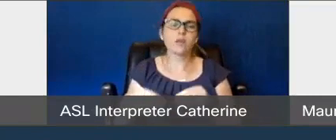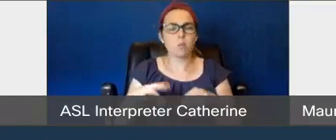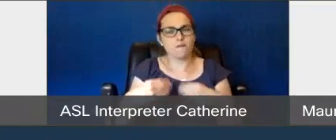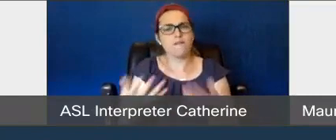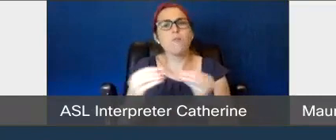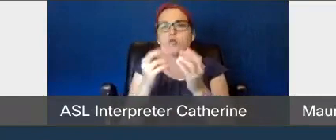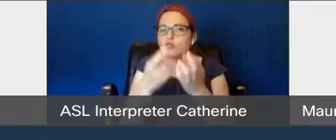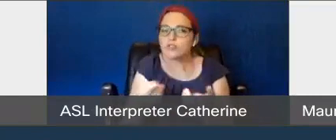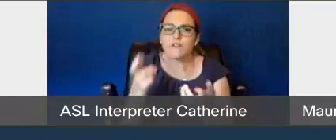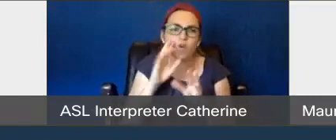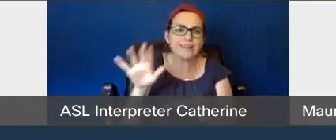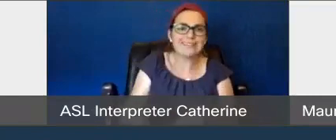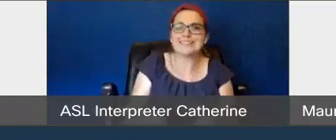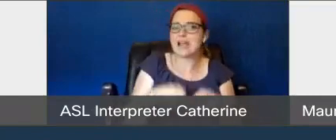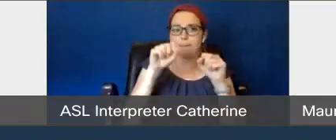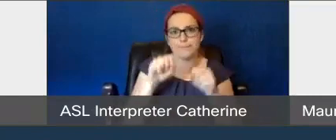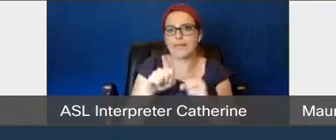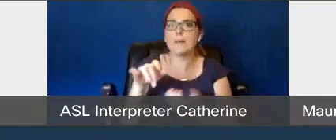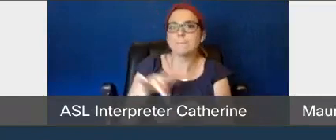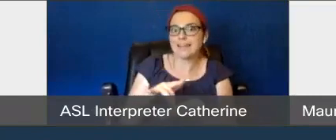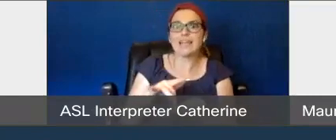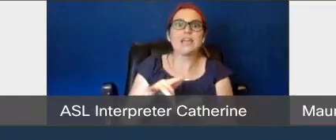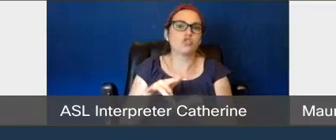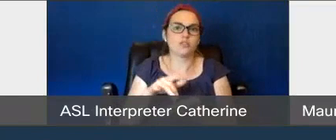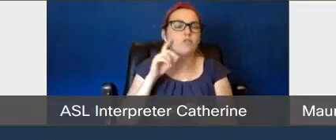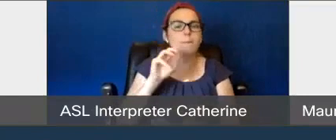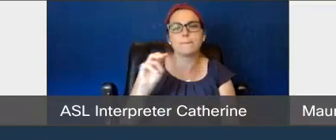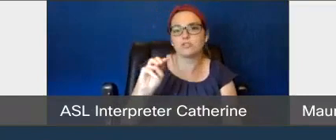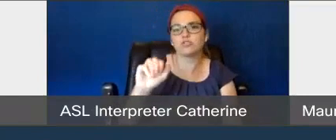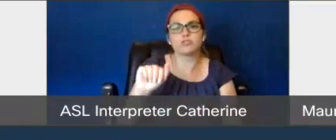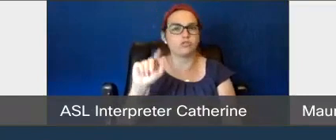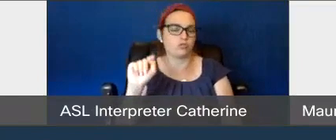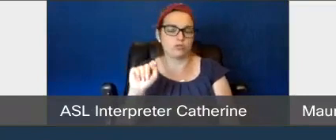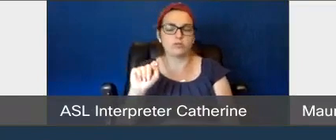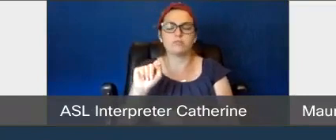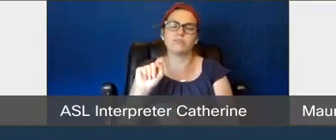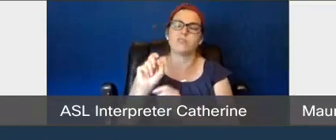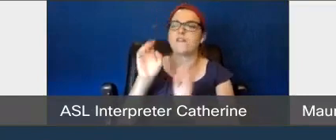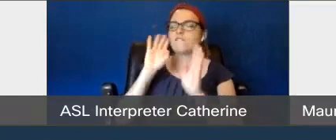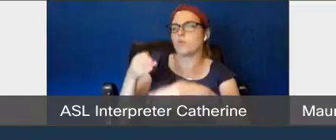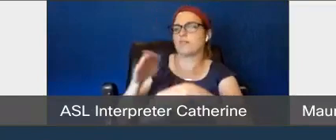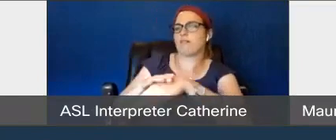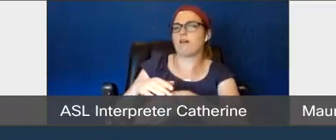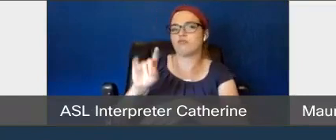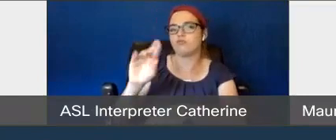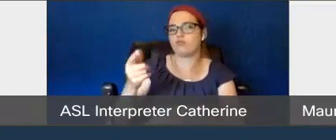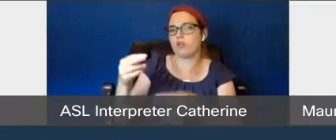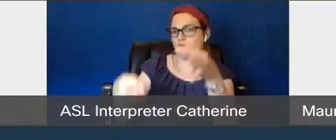for opioid use disorder in treatment courts but we should have plenty of time in the second hour for those of you who